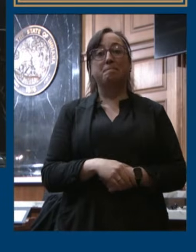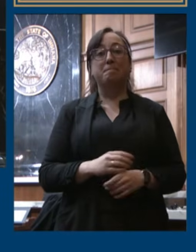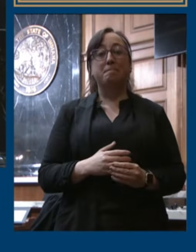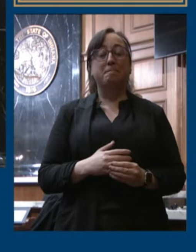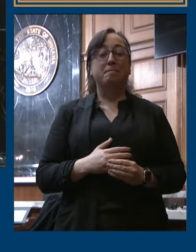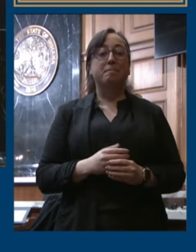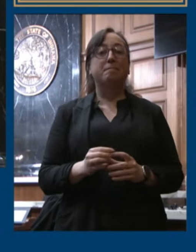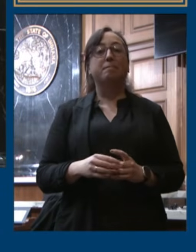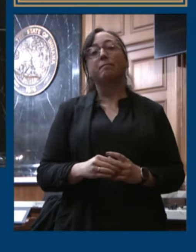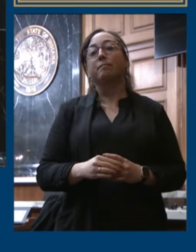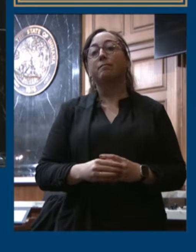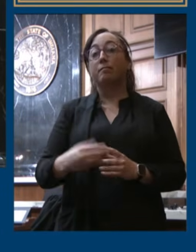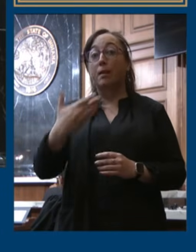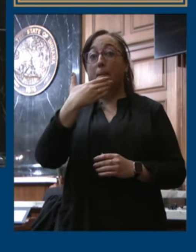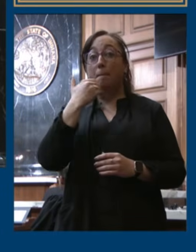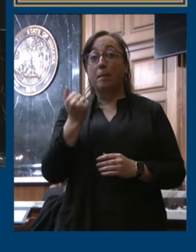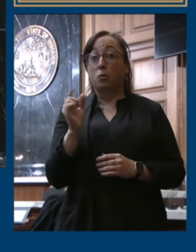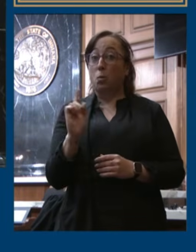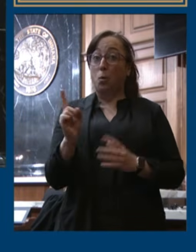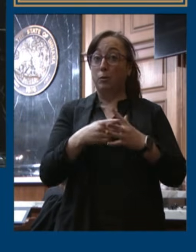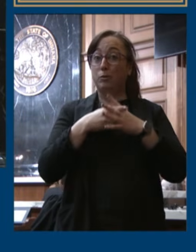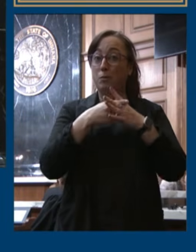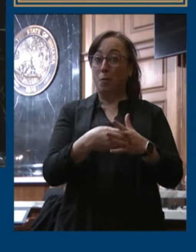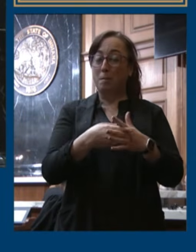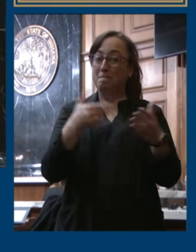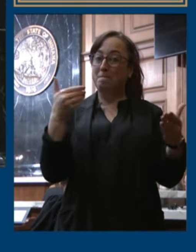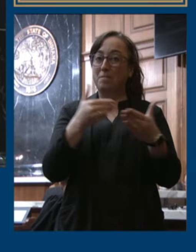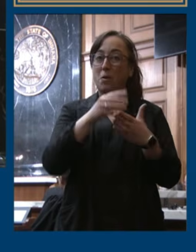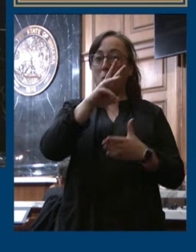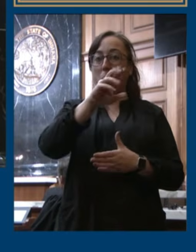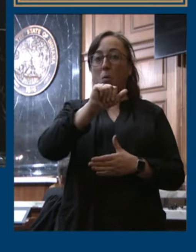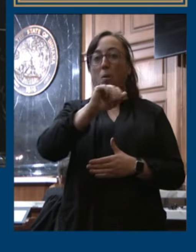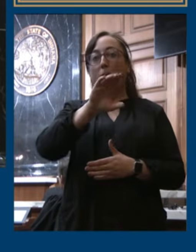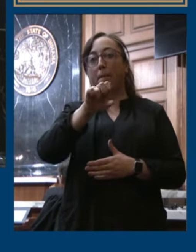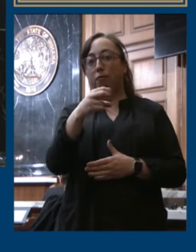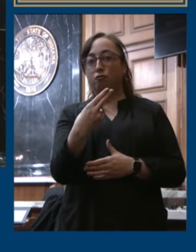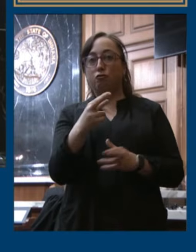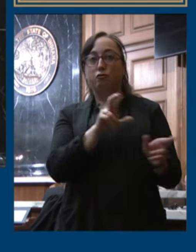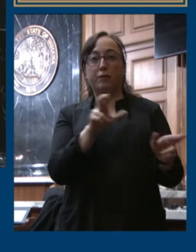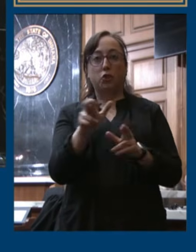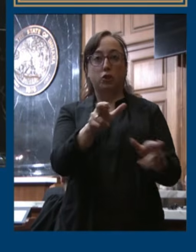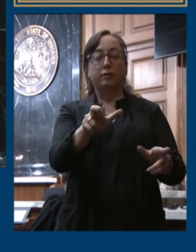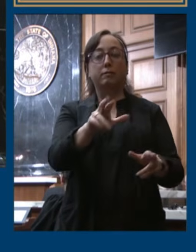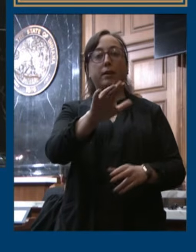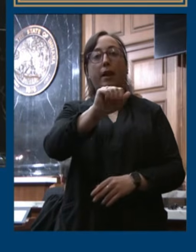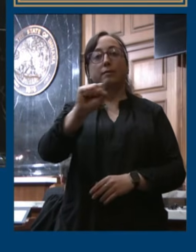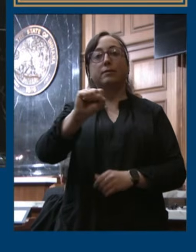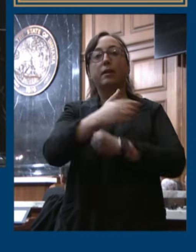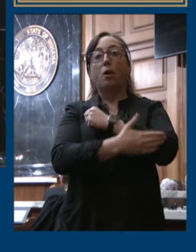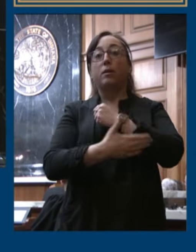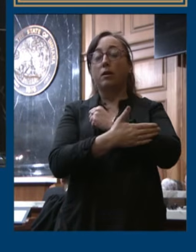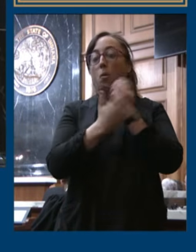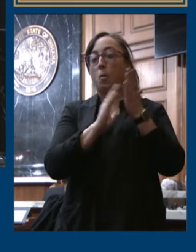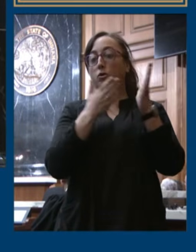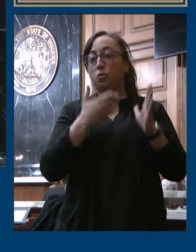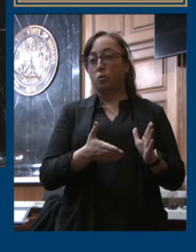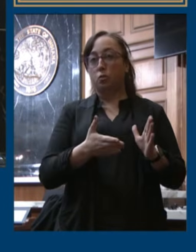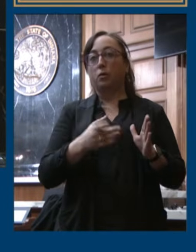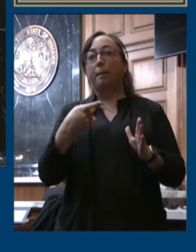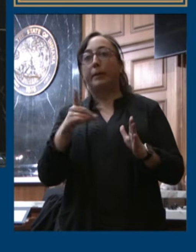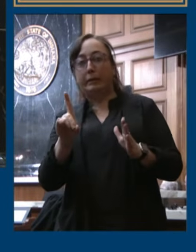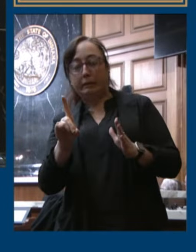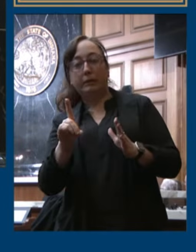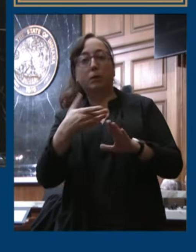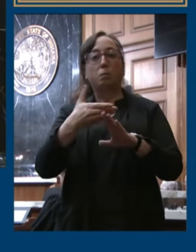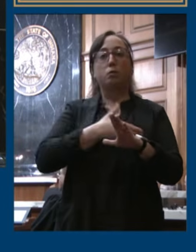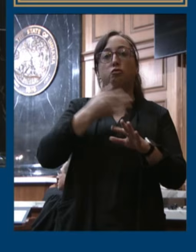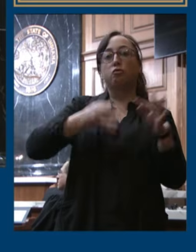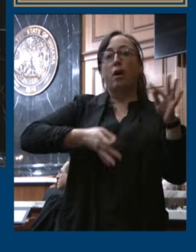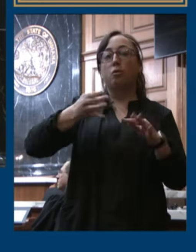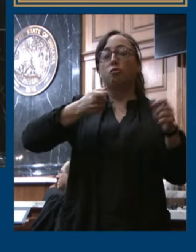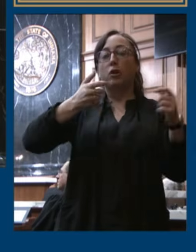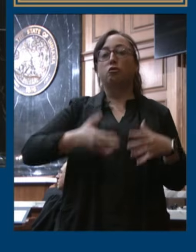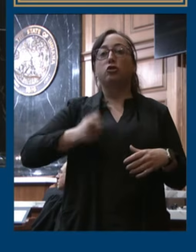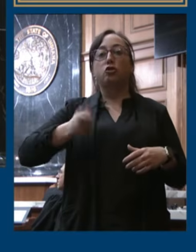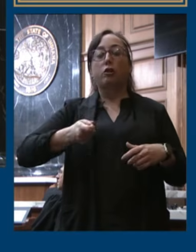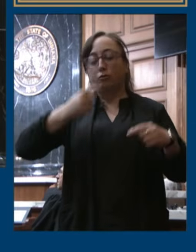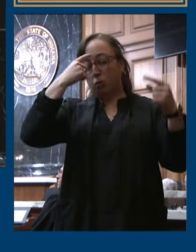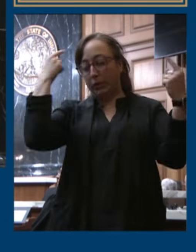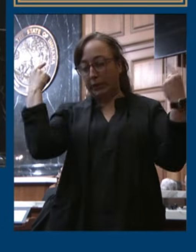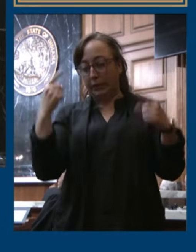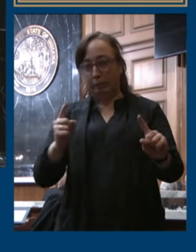WHAT BETTER PLACE TO START THAN ALONG THE BANKS OF THE WABASH RIVER?